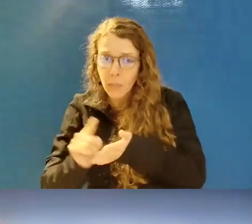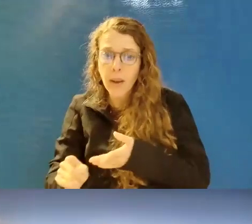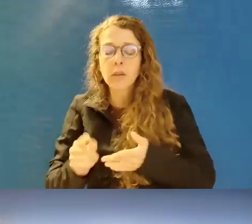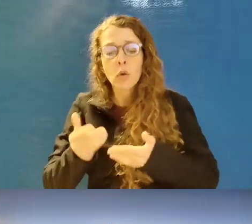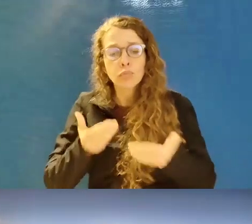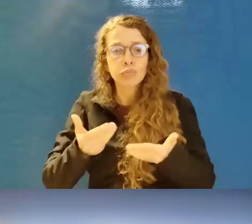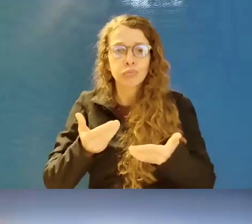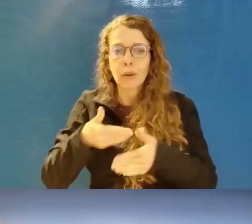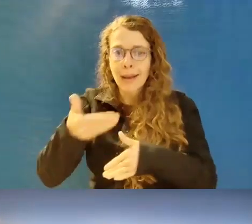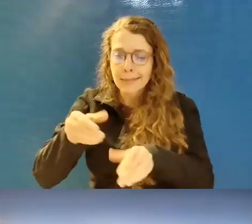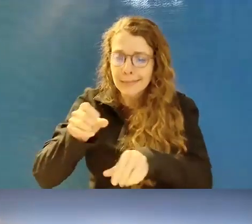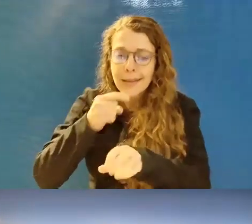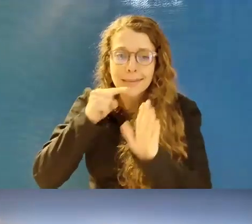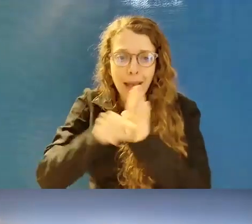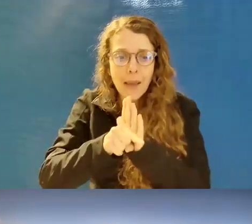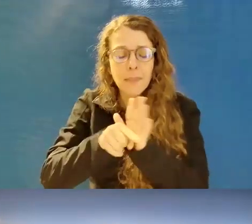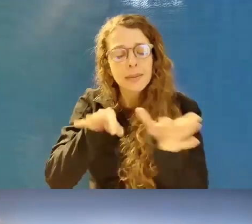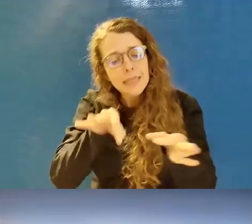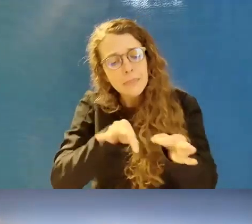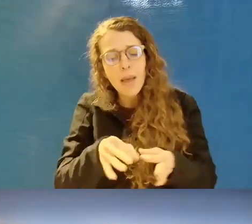through the next assignments talking about what you did last week,